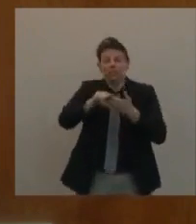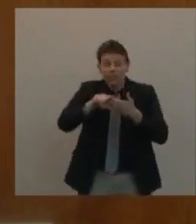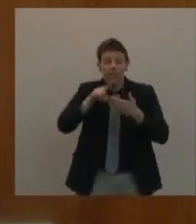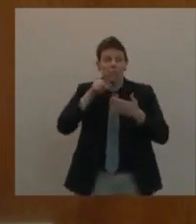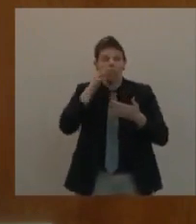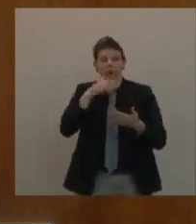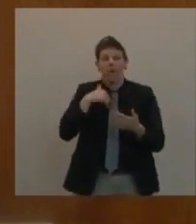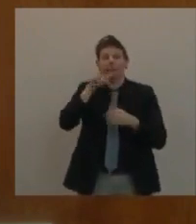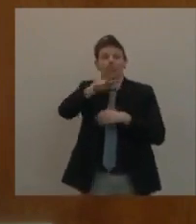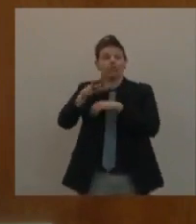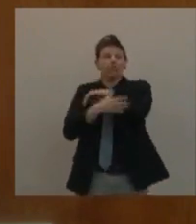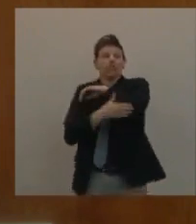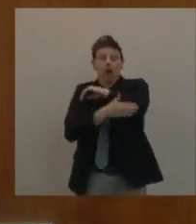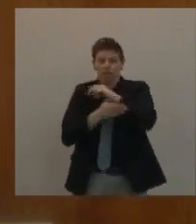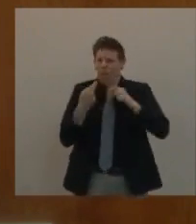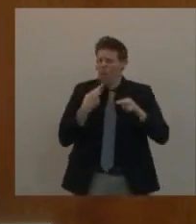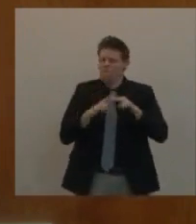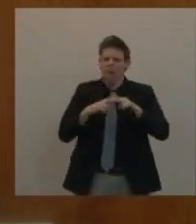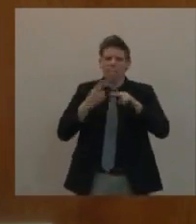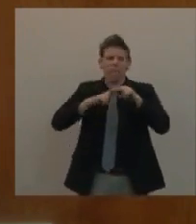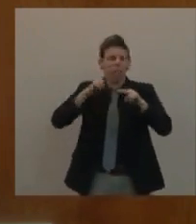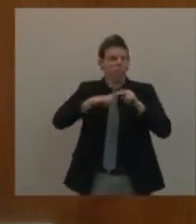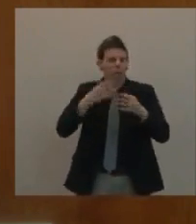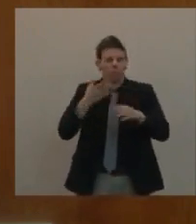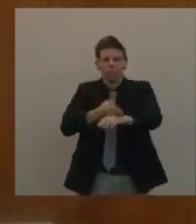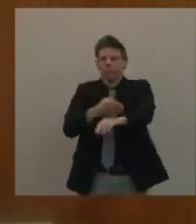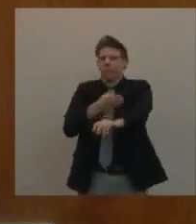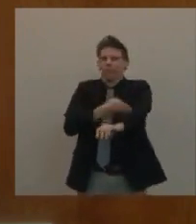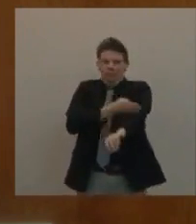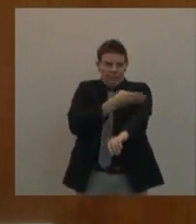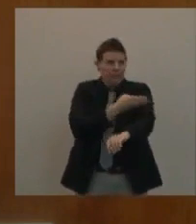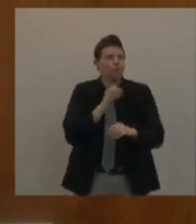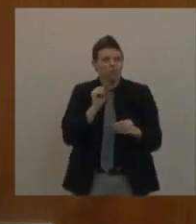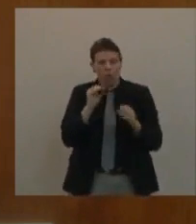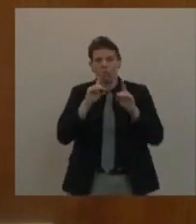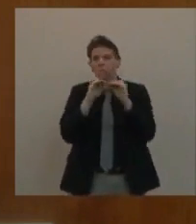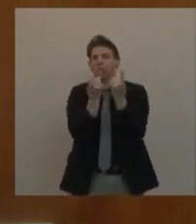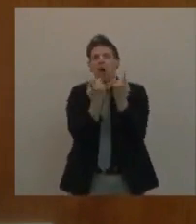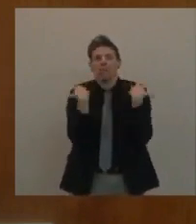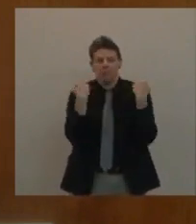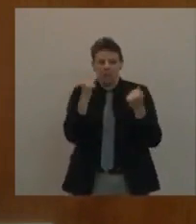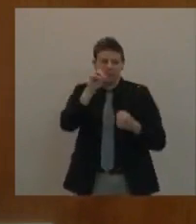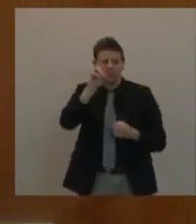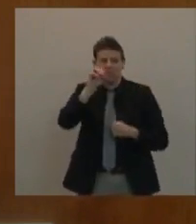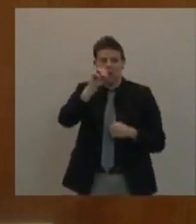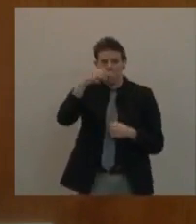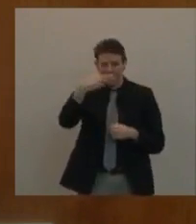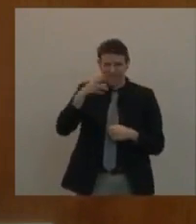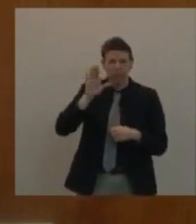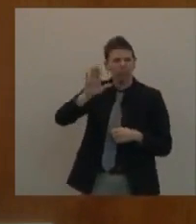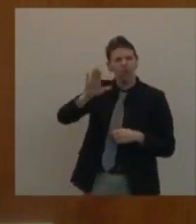ON SATURDAY, WE WILL BE IN 31 OF 33 COUNTIES. BY NEXT WEEK, WE WILL BE IN 33 COUNTIES.